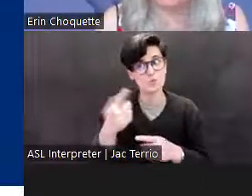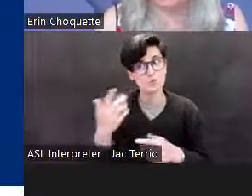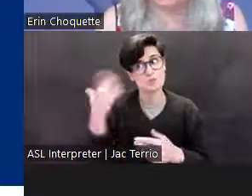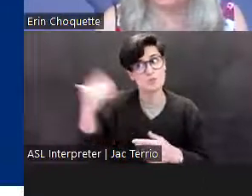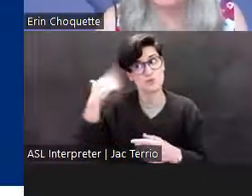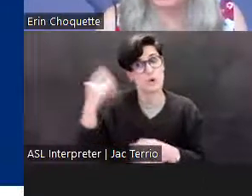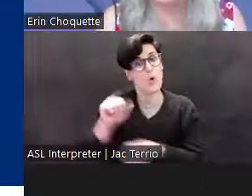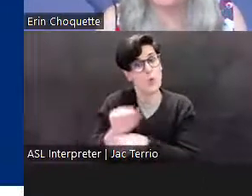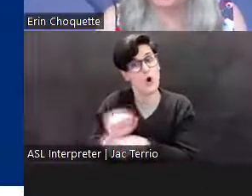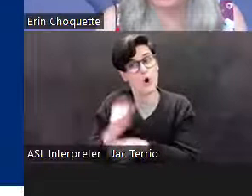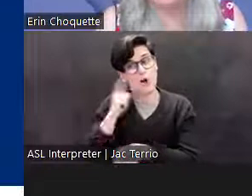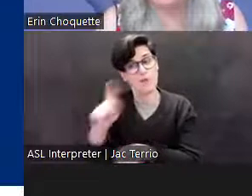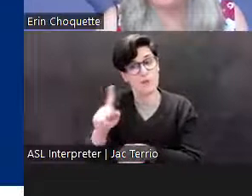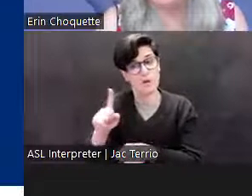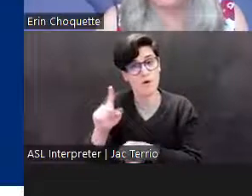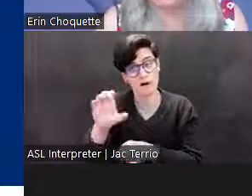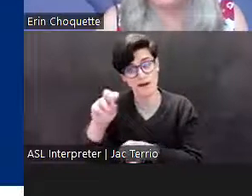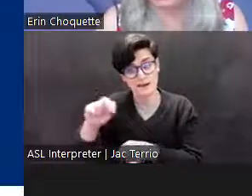employer at 15:49:39 some point in the 12 weeks before